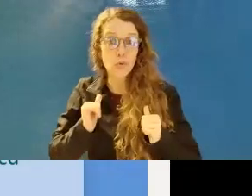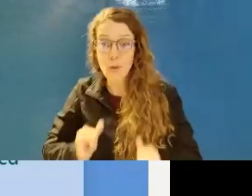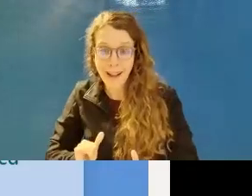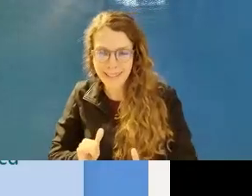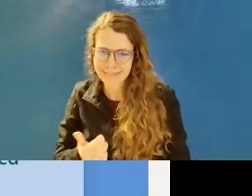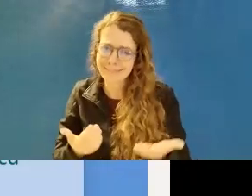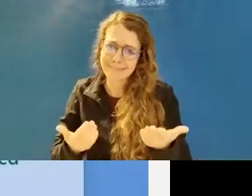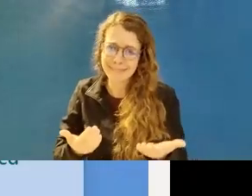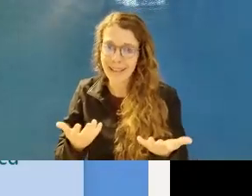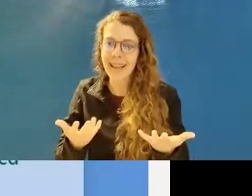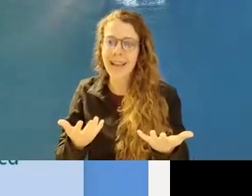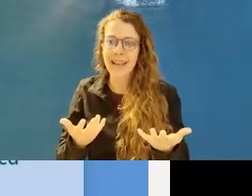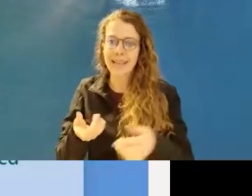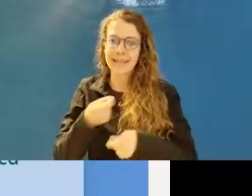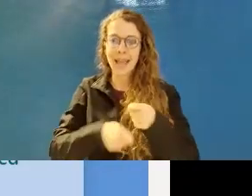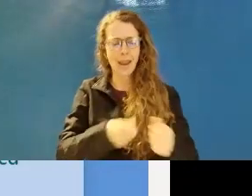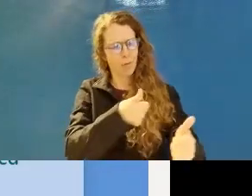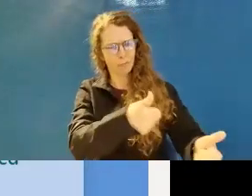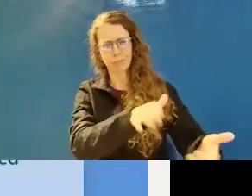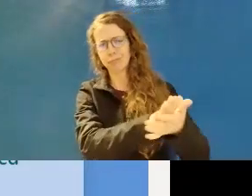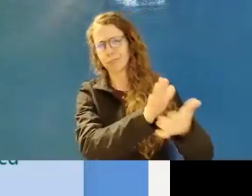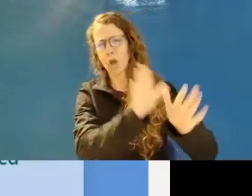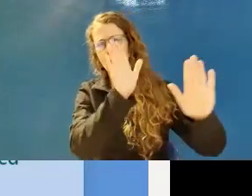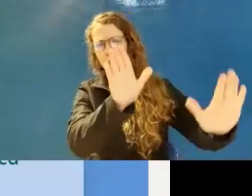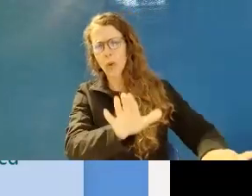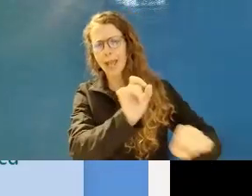You know, instead of great job. Yeah.